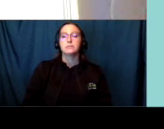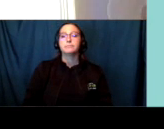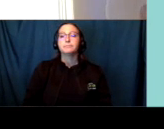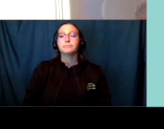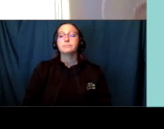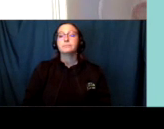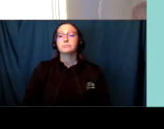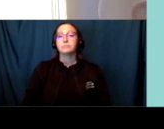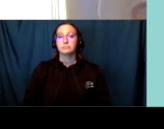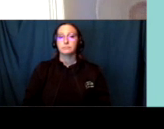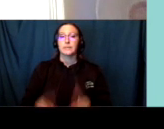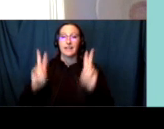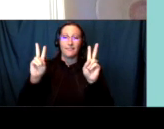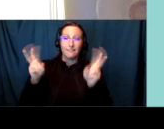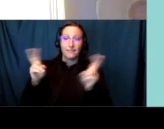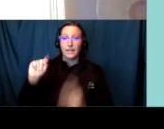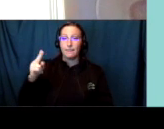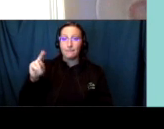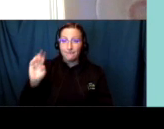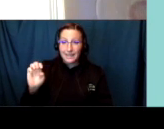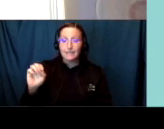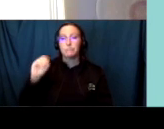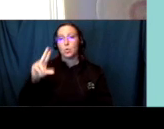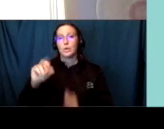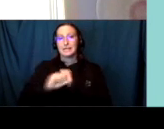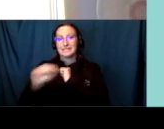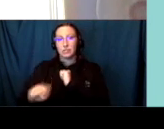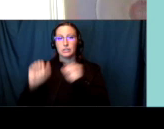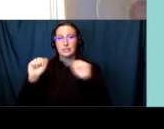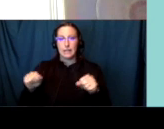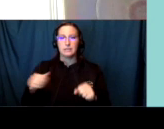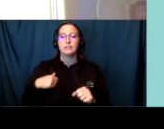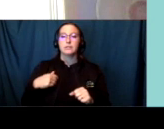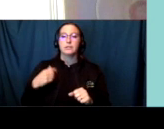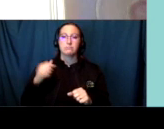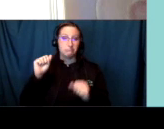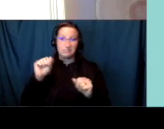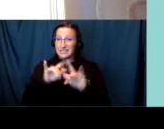on the theme or working on it for a few more sessions or weeks.